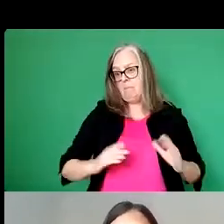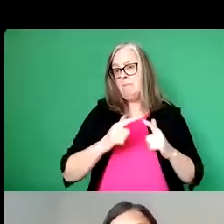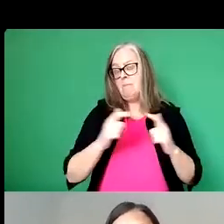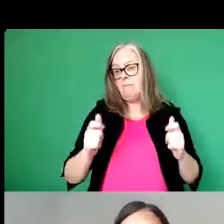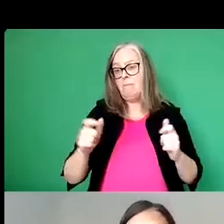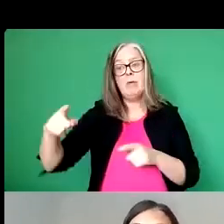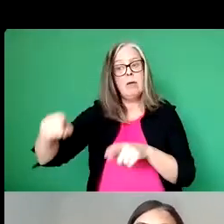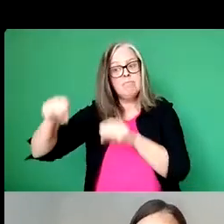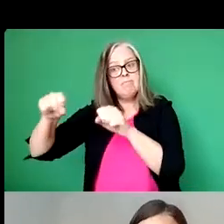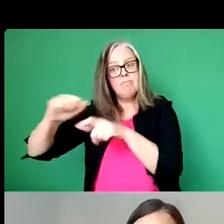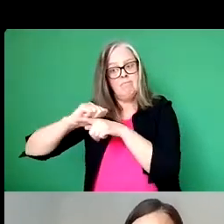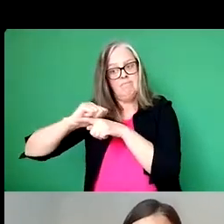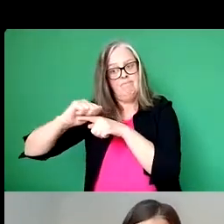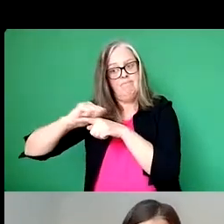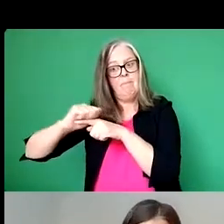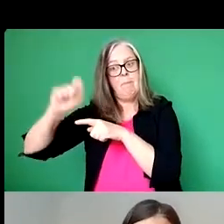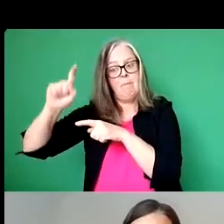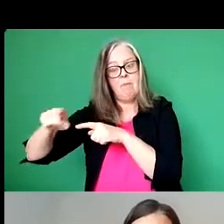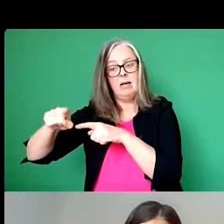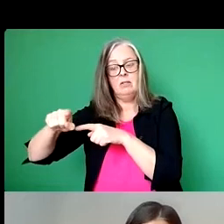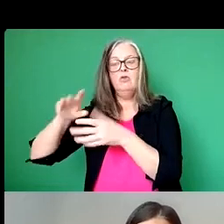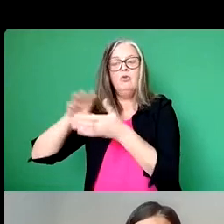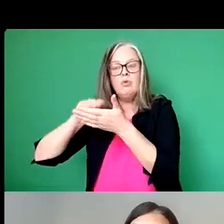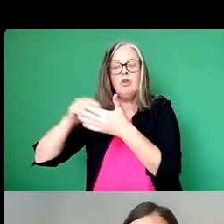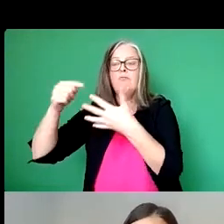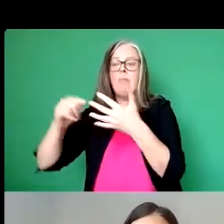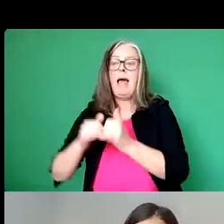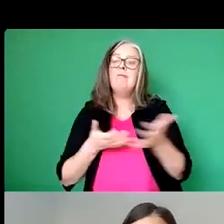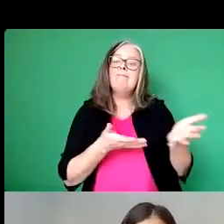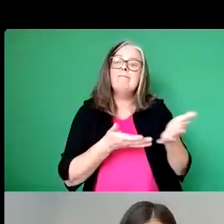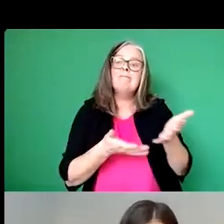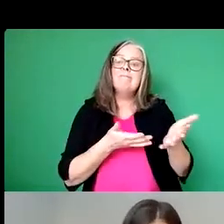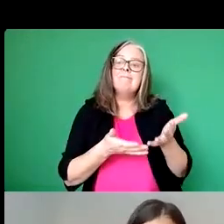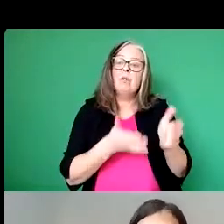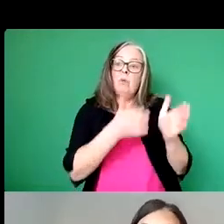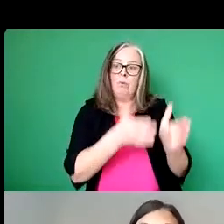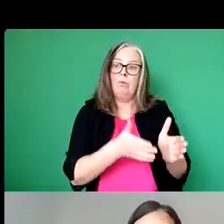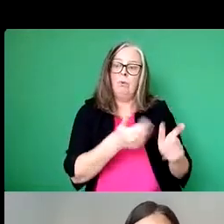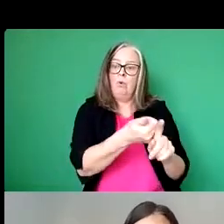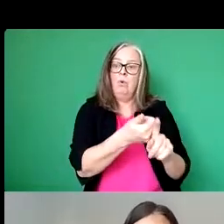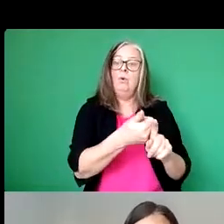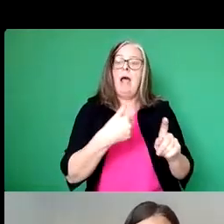information on how to interact with a person who requires the assistance of a service animal